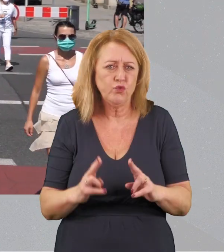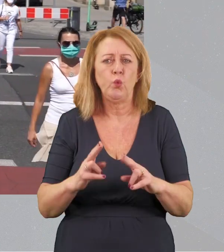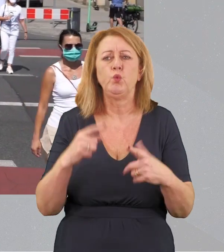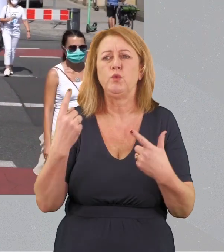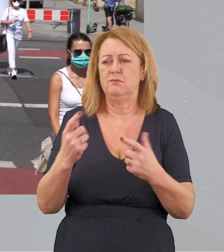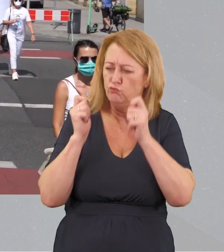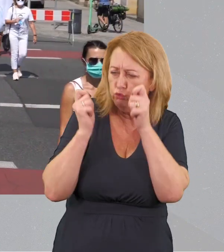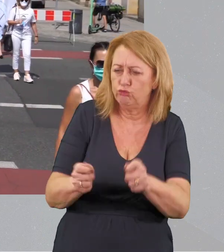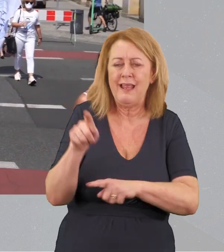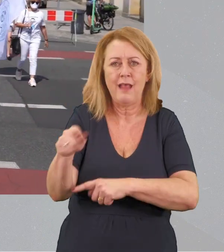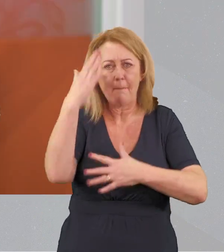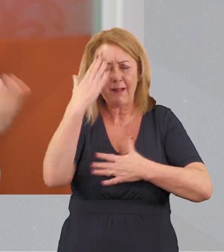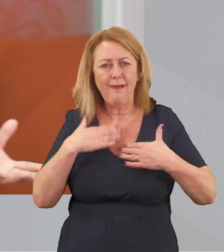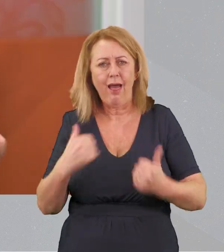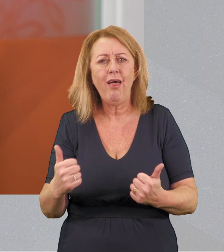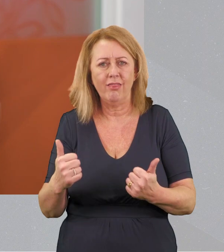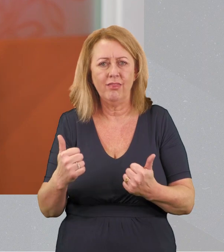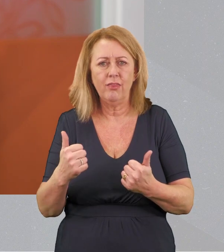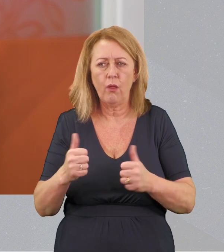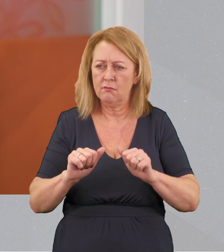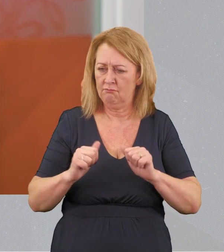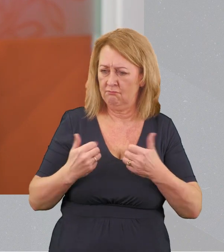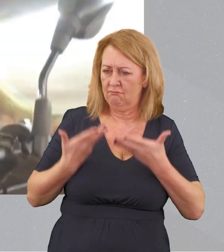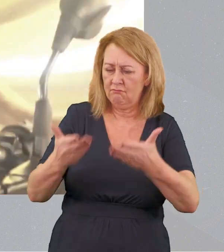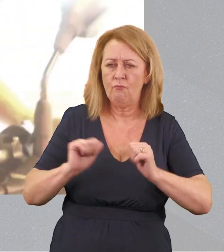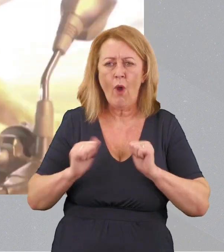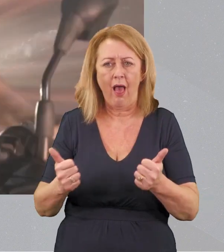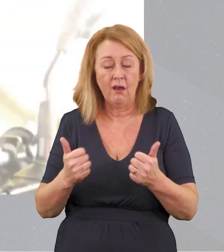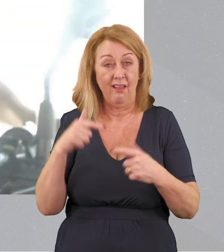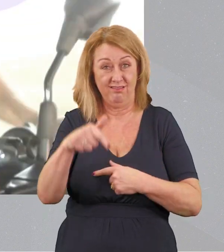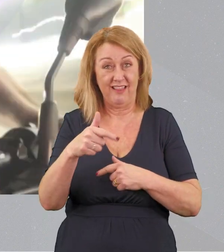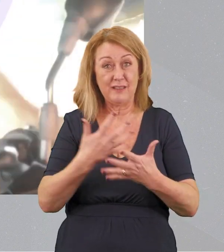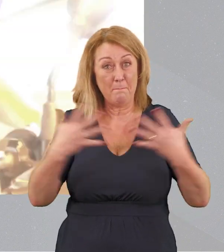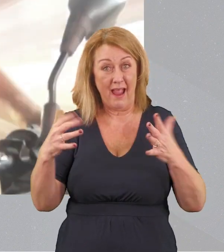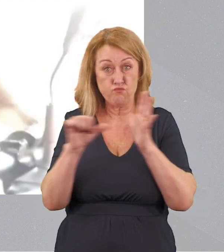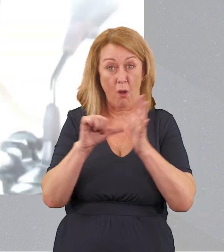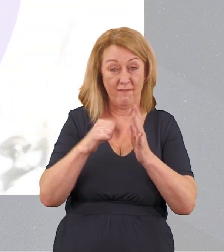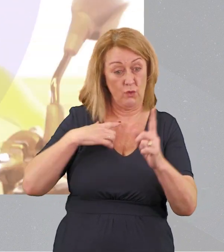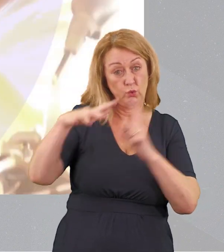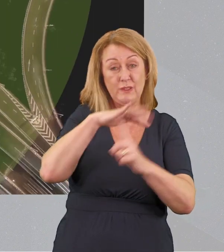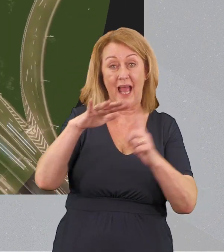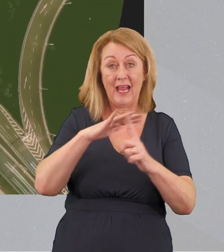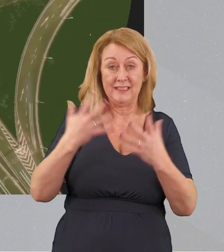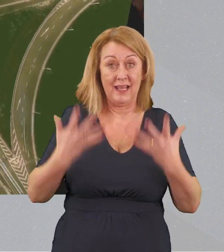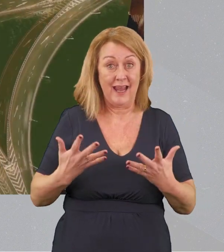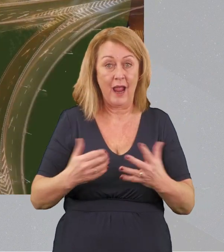If we miss the opportunity to treat their mental health issues well, that will be a big problem for our society in the future.